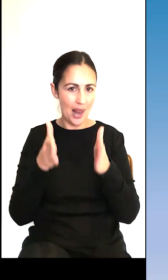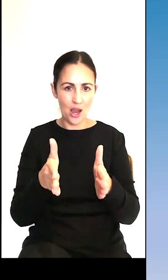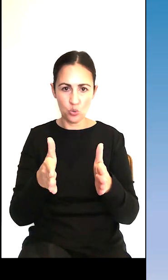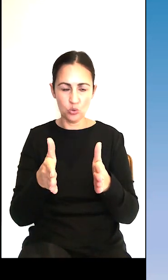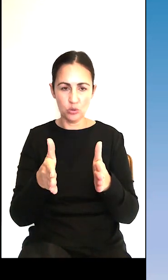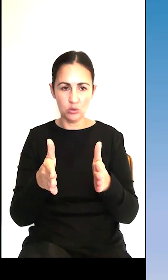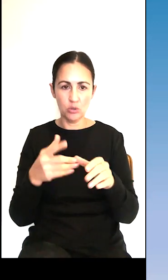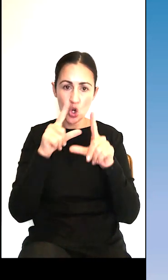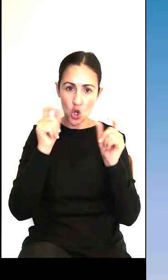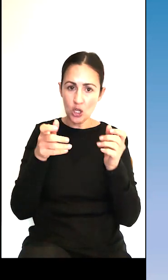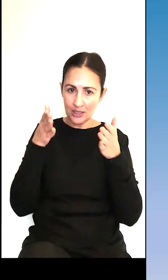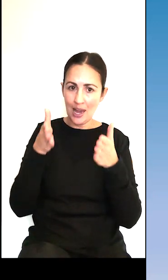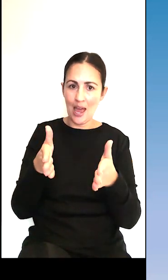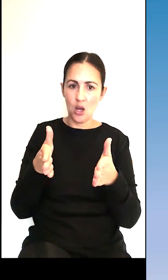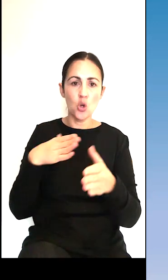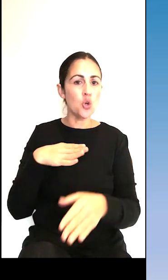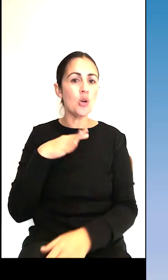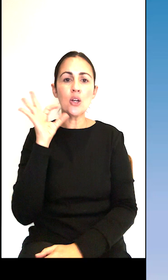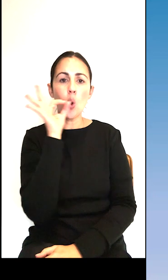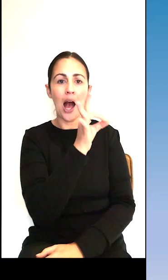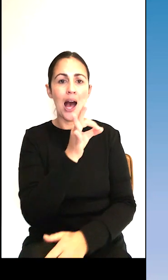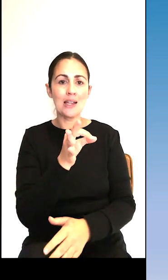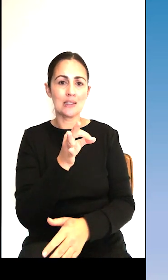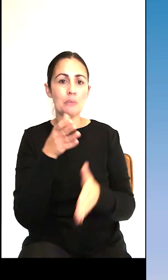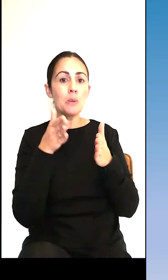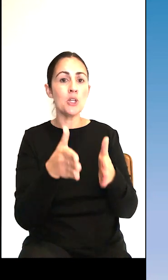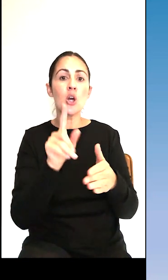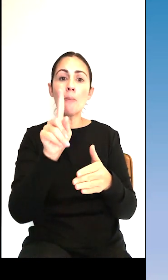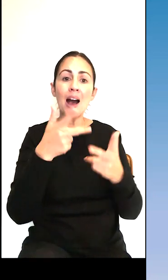They don't necessarily need to ask specific permission or consent because the